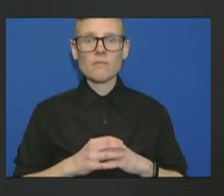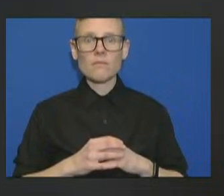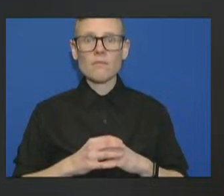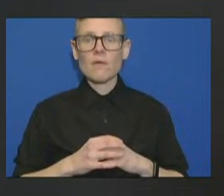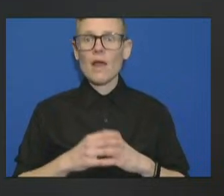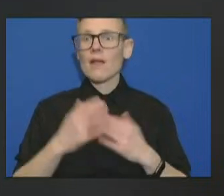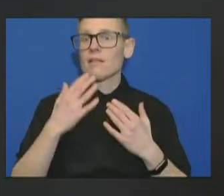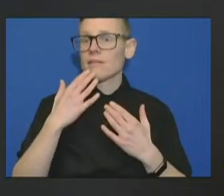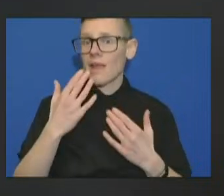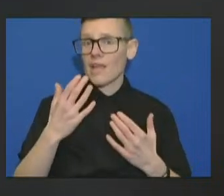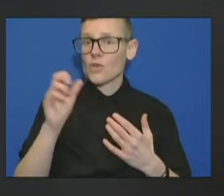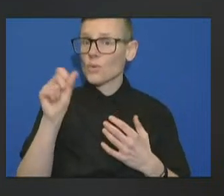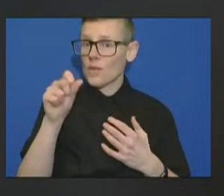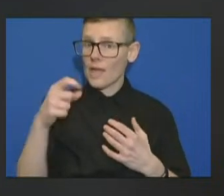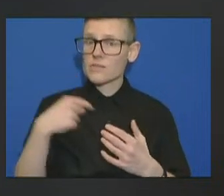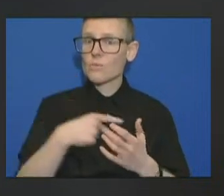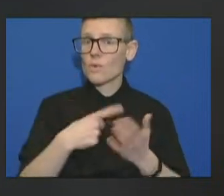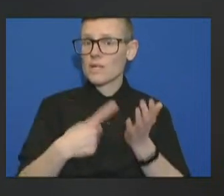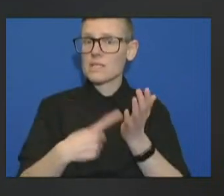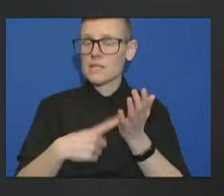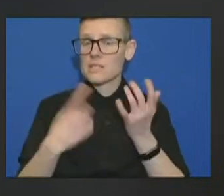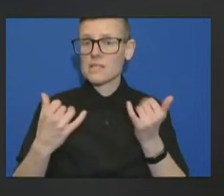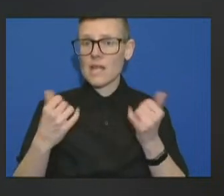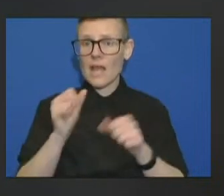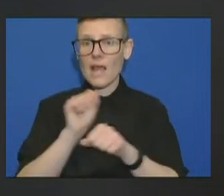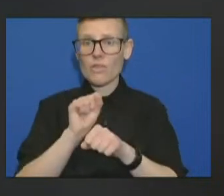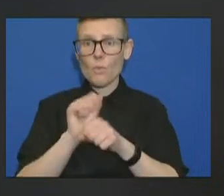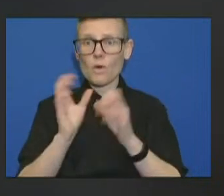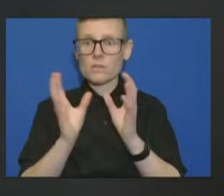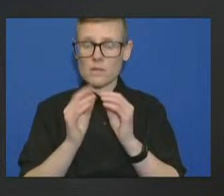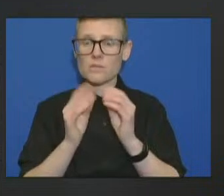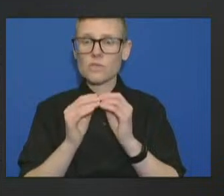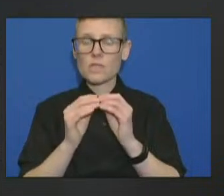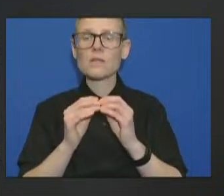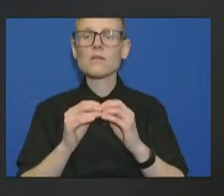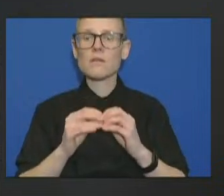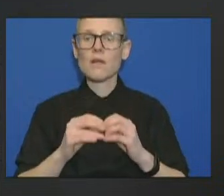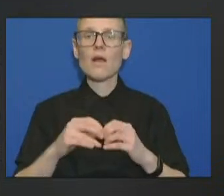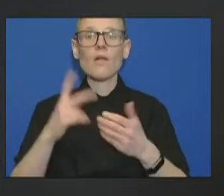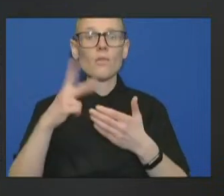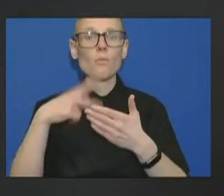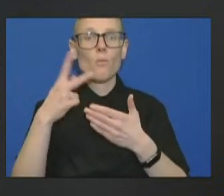interested parents here. Thank